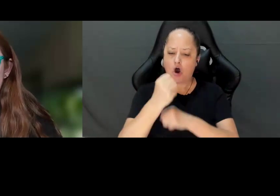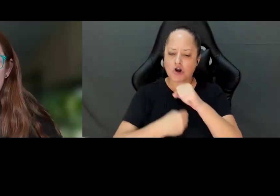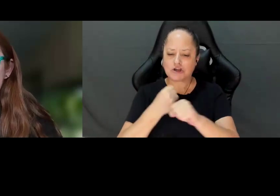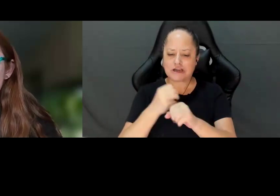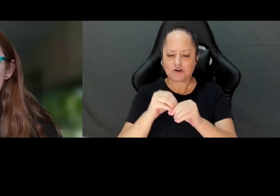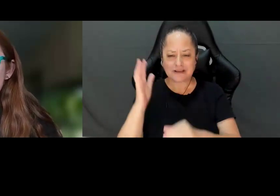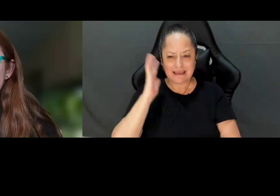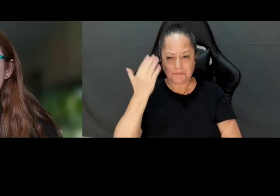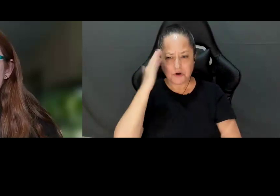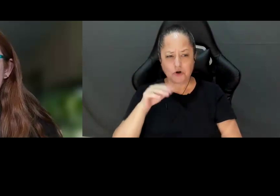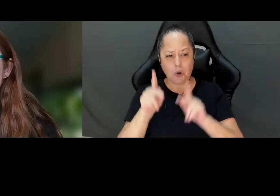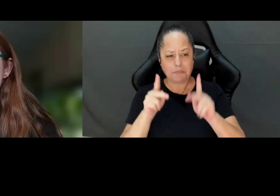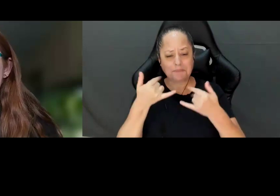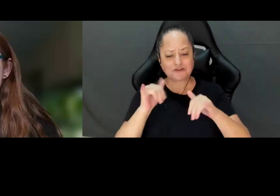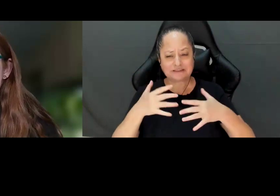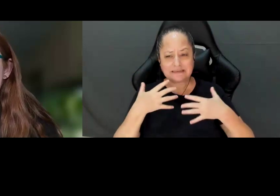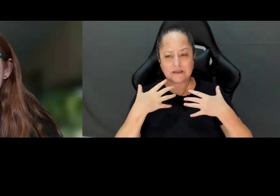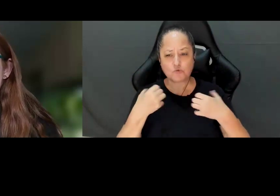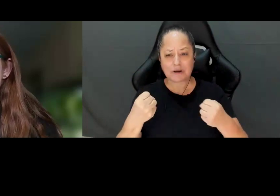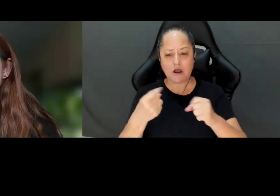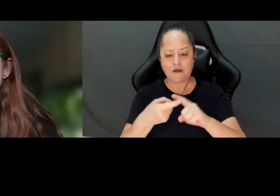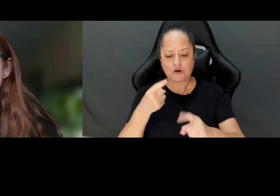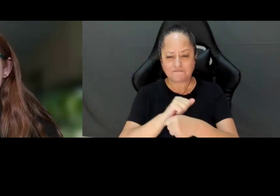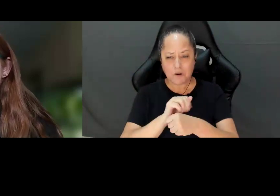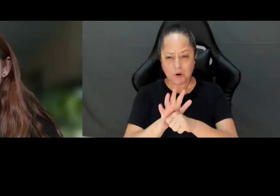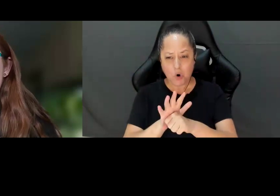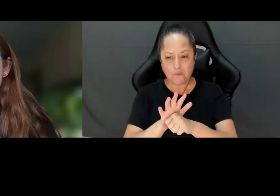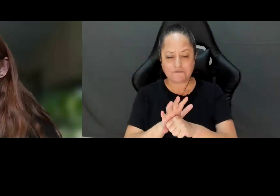We know that folks are still recovering from COVID.